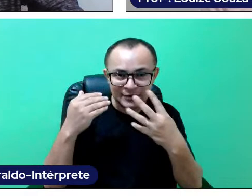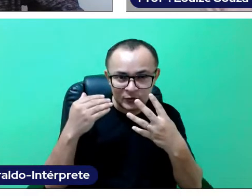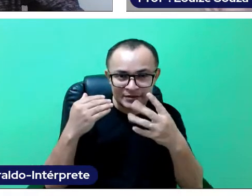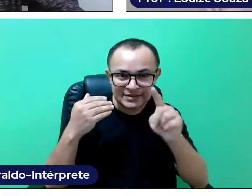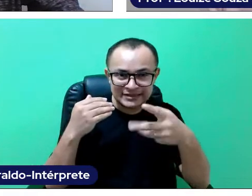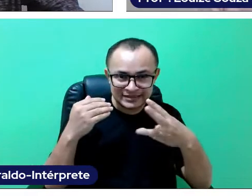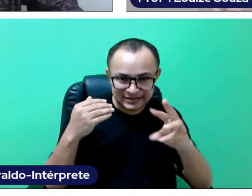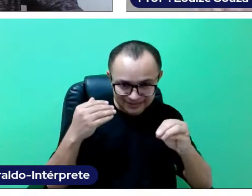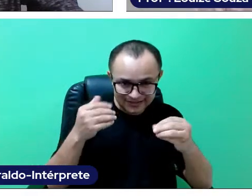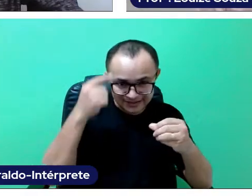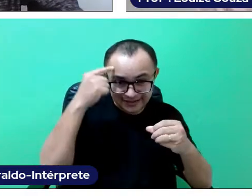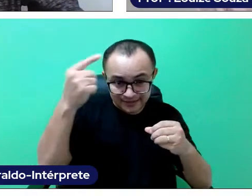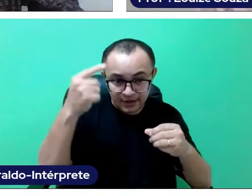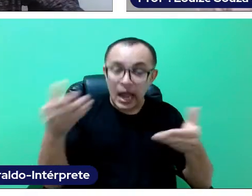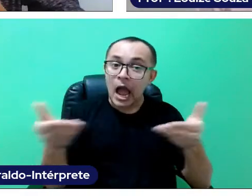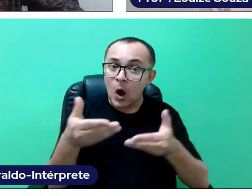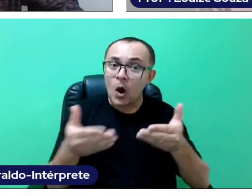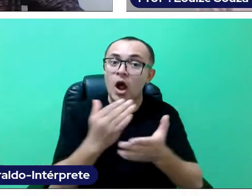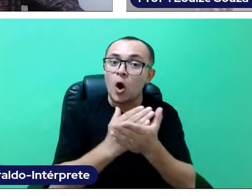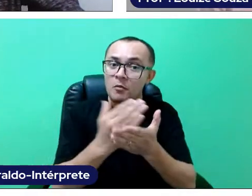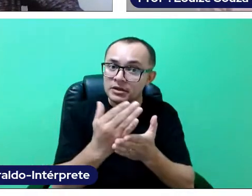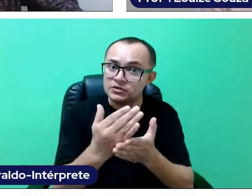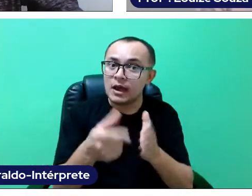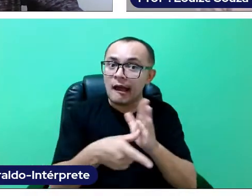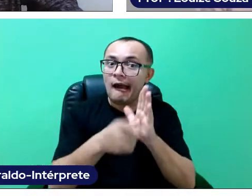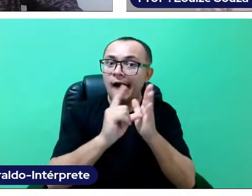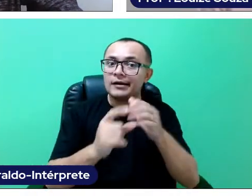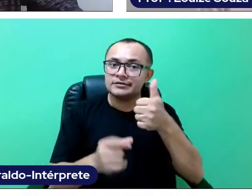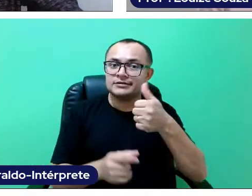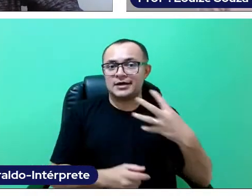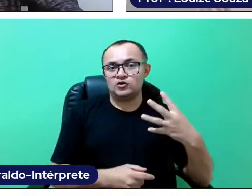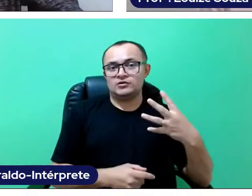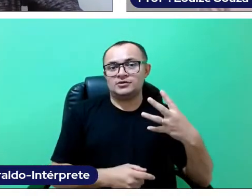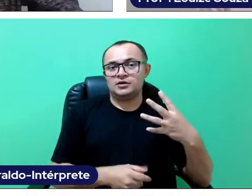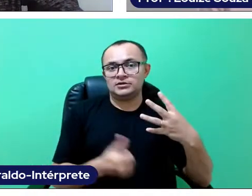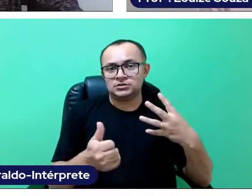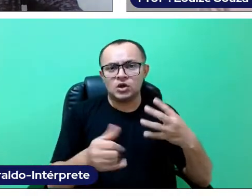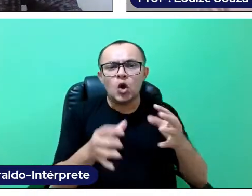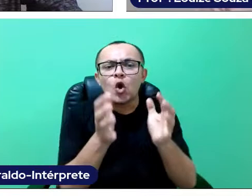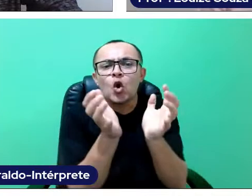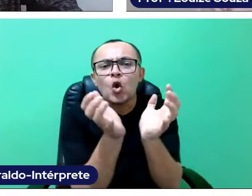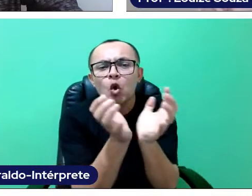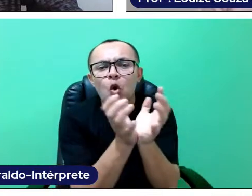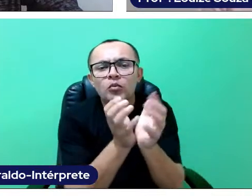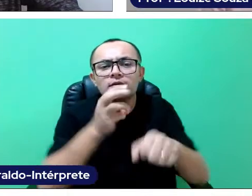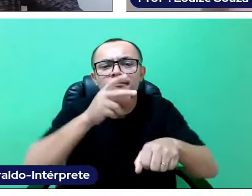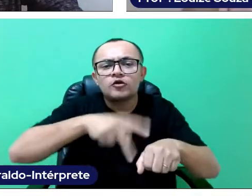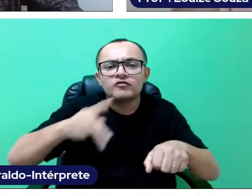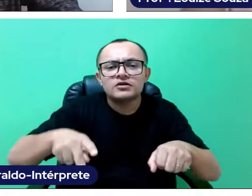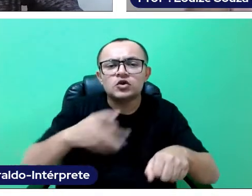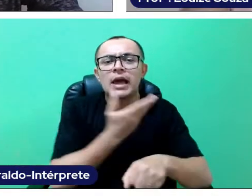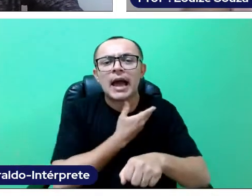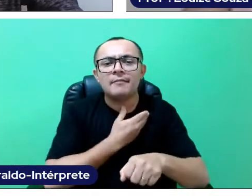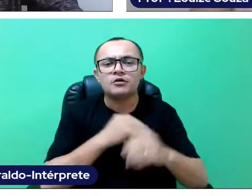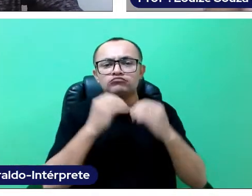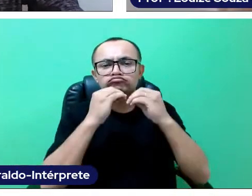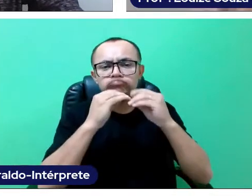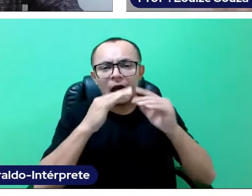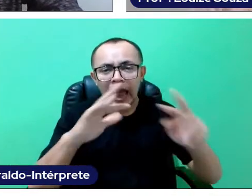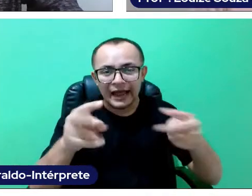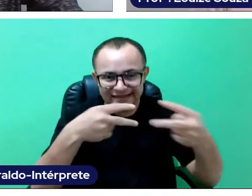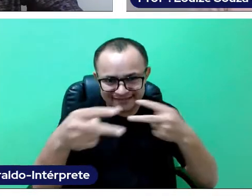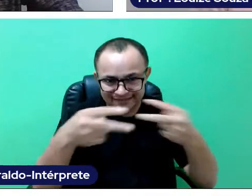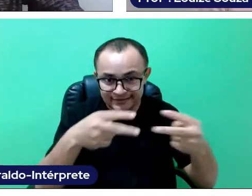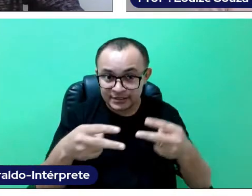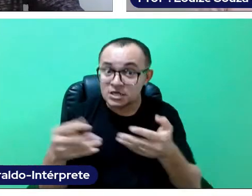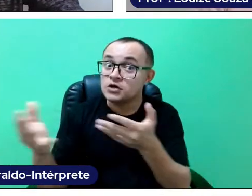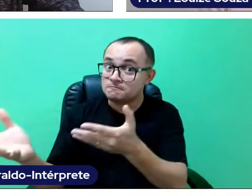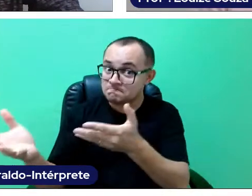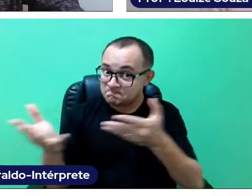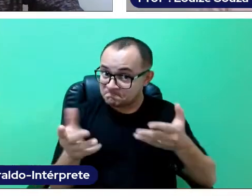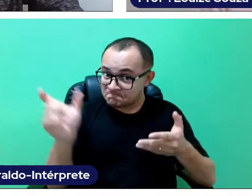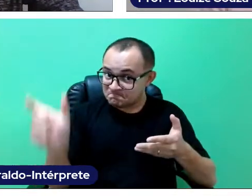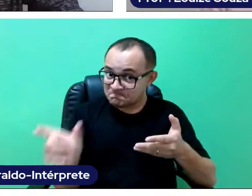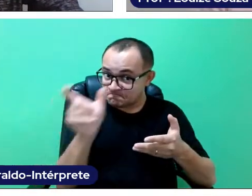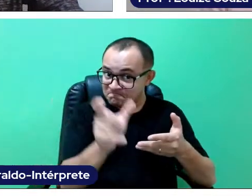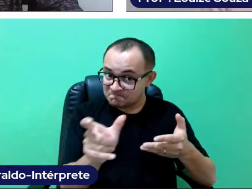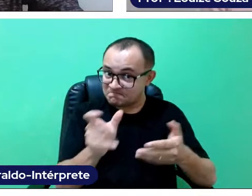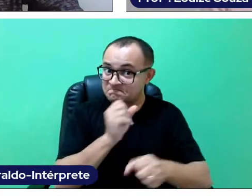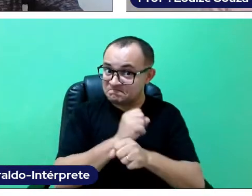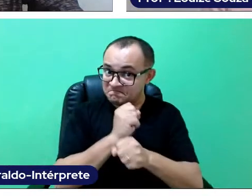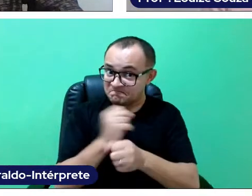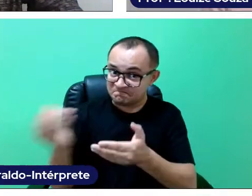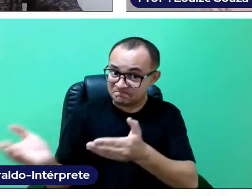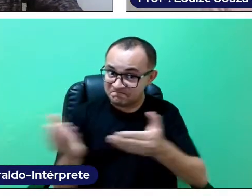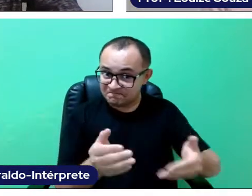so, take this oportunity: share our link, call your friends, send the message in your teacher groups... our guests are arriving soon. But before that,